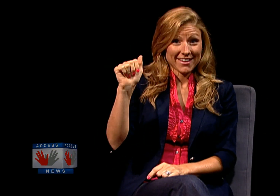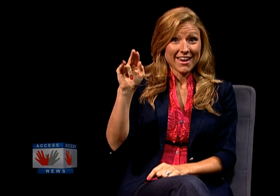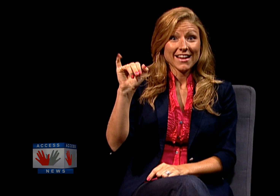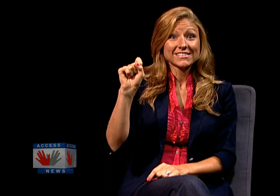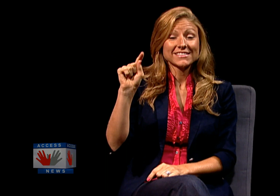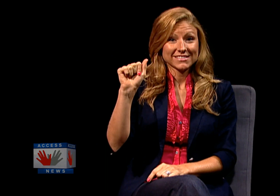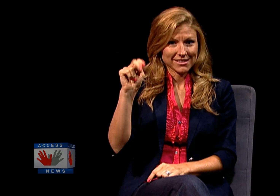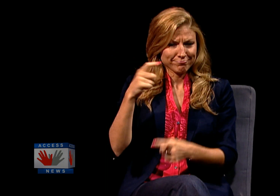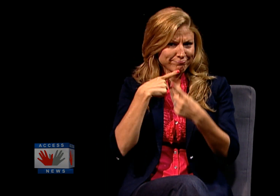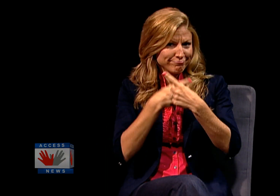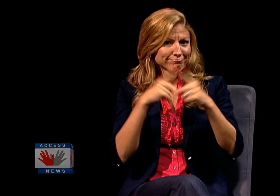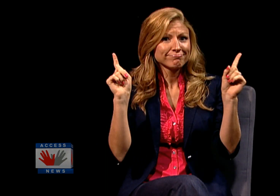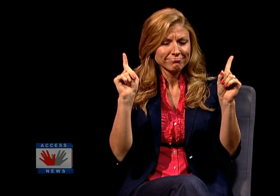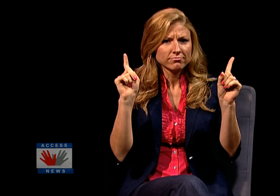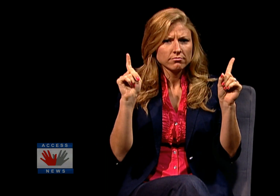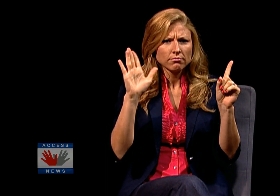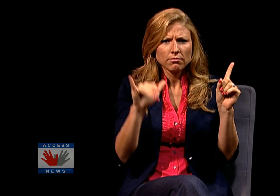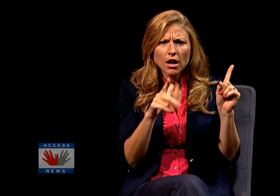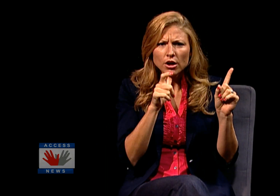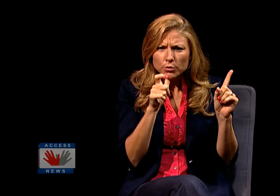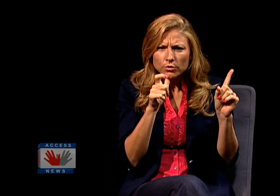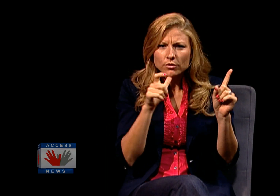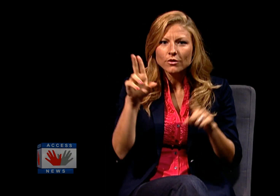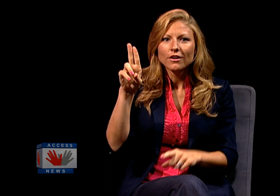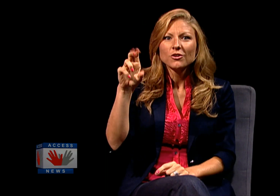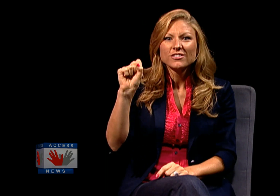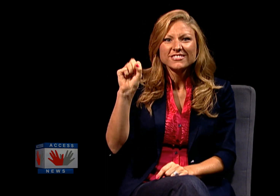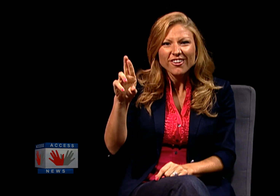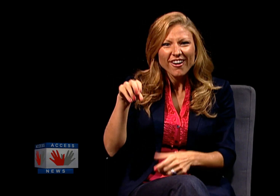BY THE USSR IN 1988?